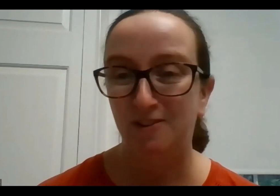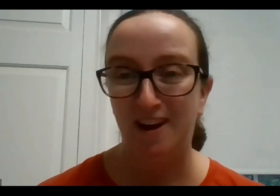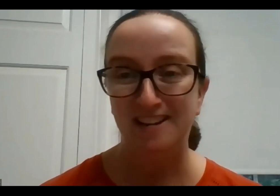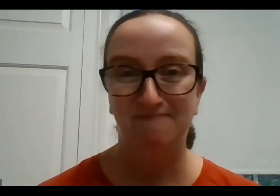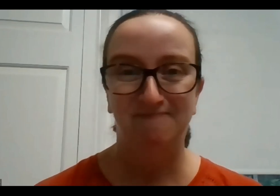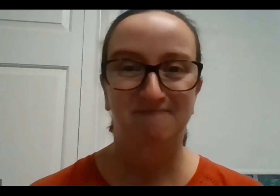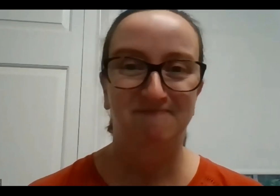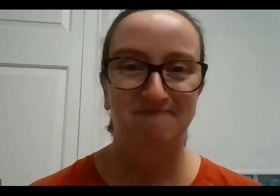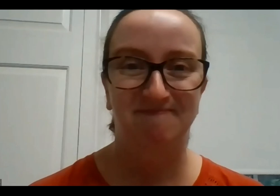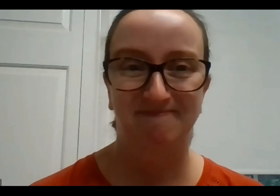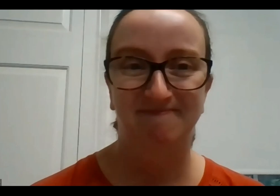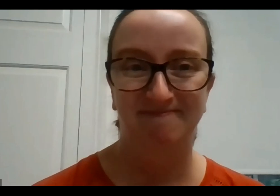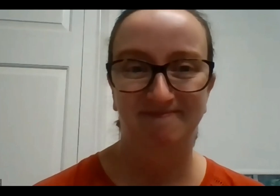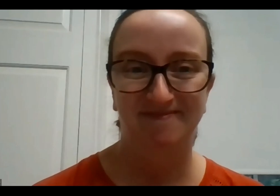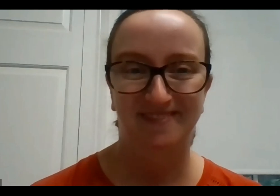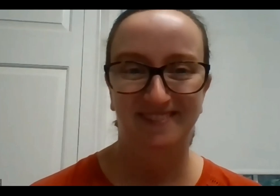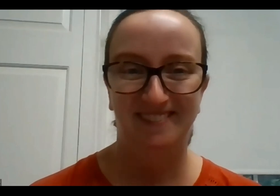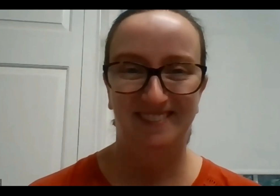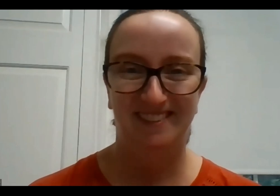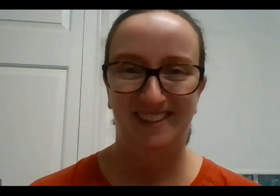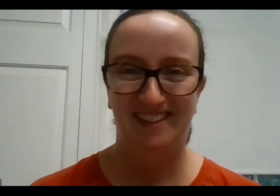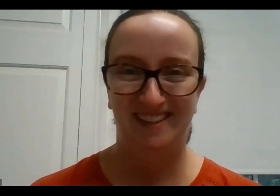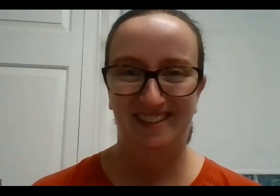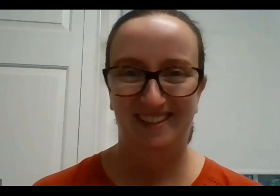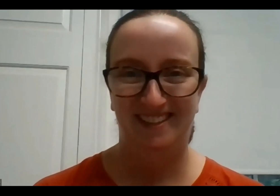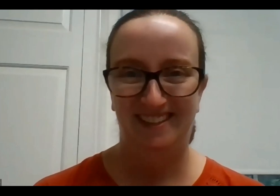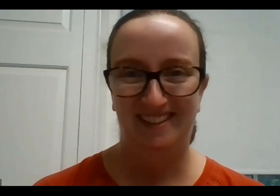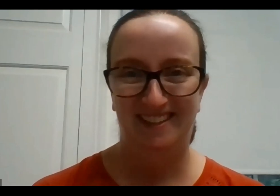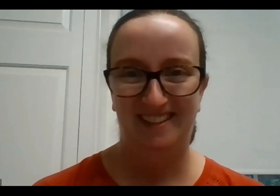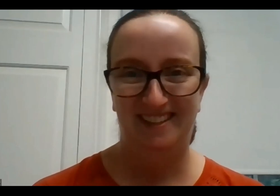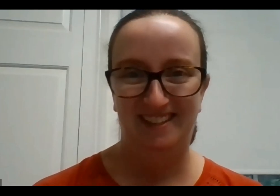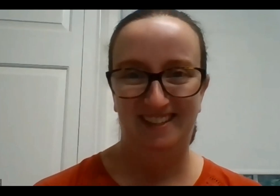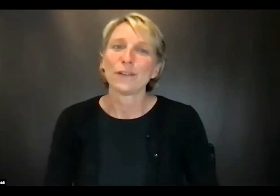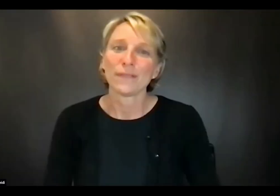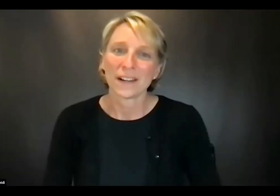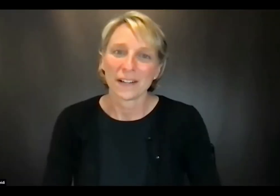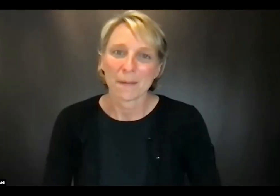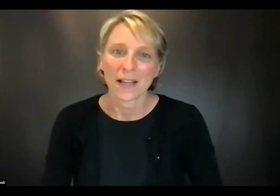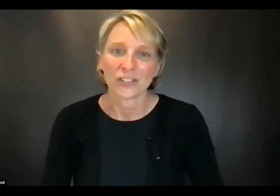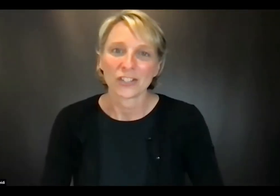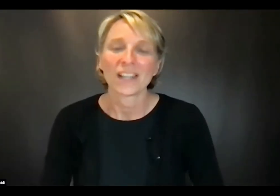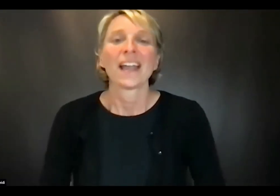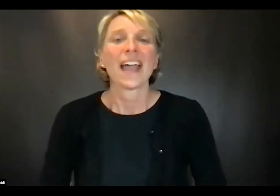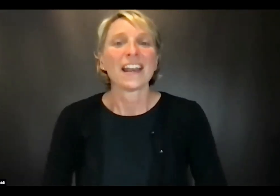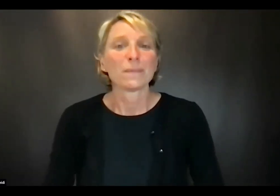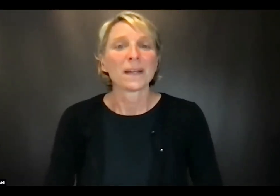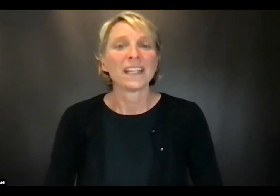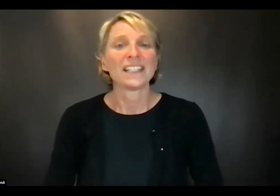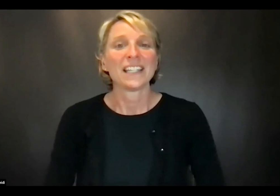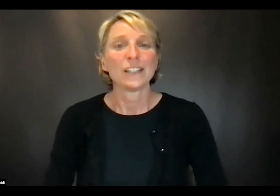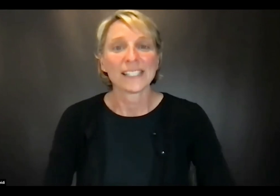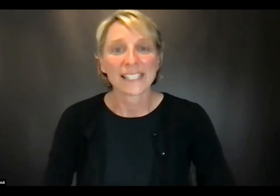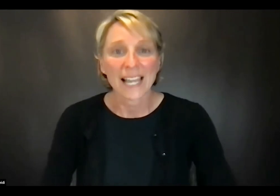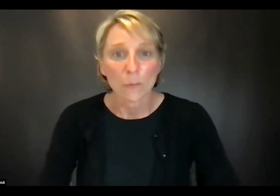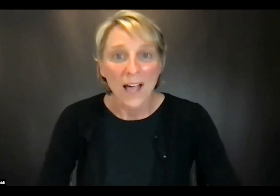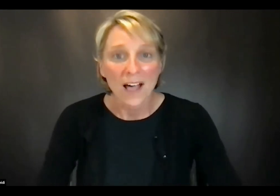great. Thank you very much, and everybody continue to stay well,